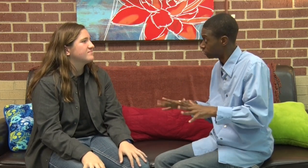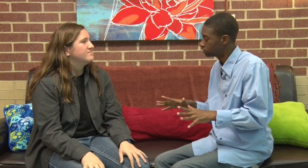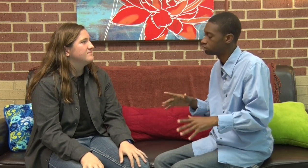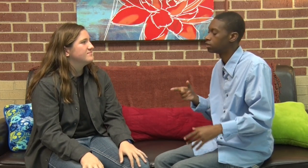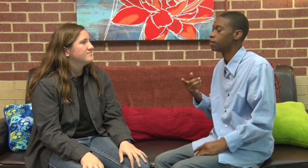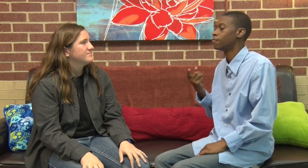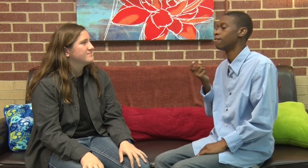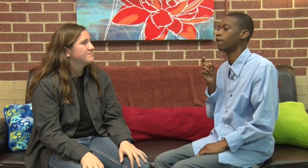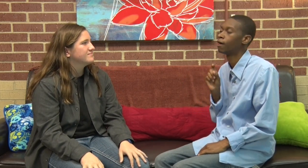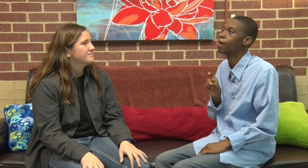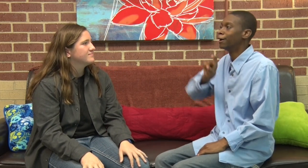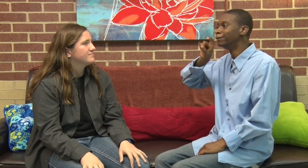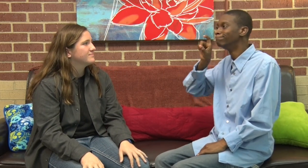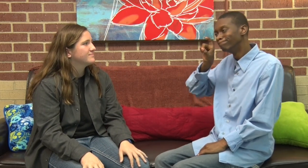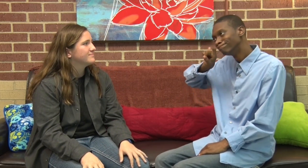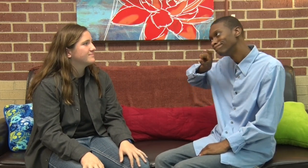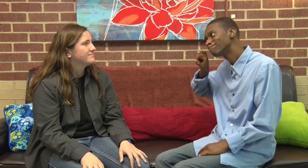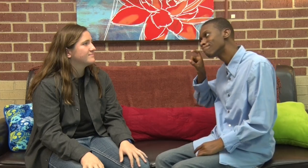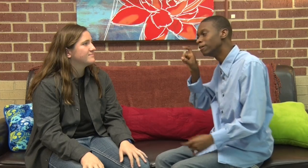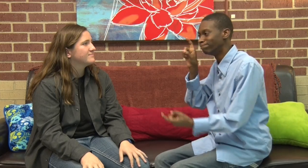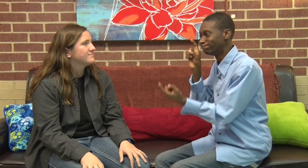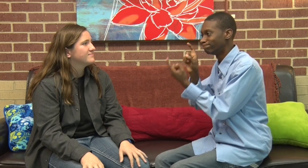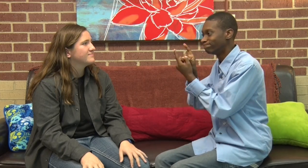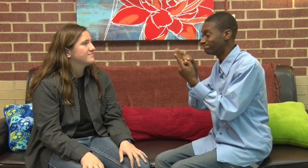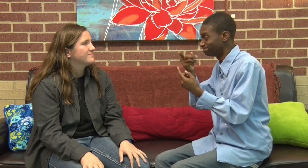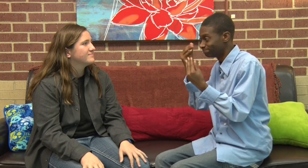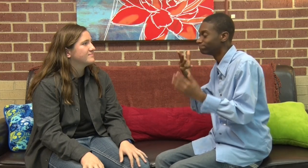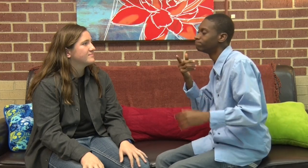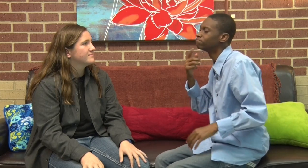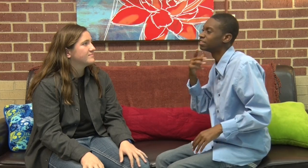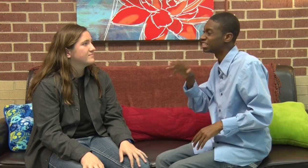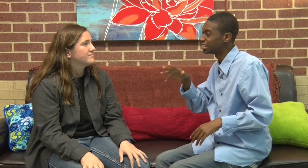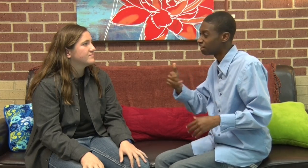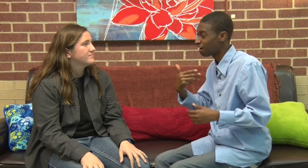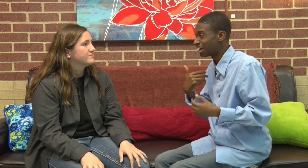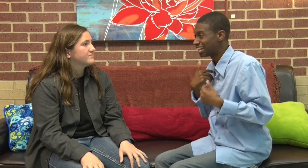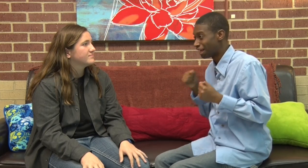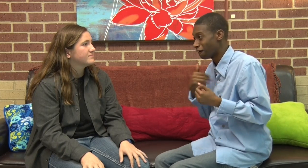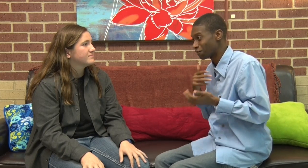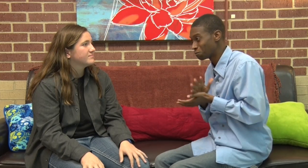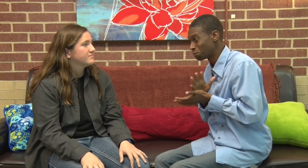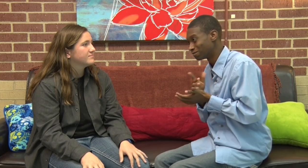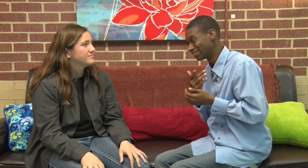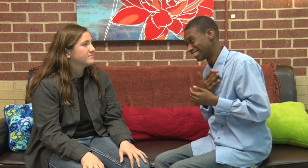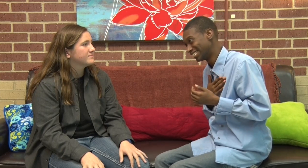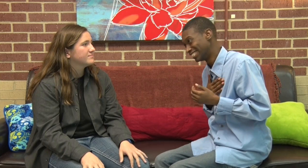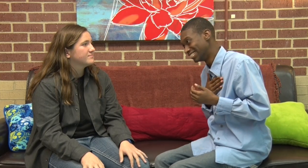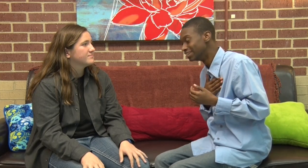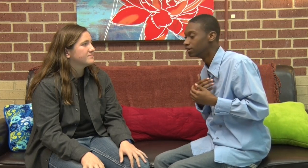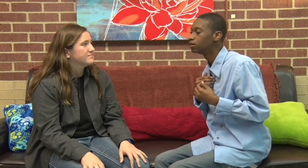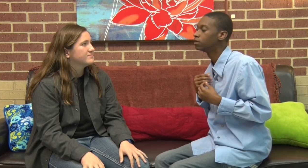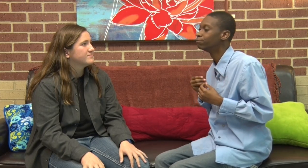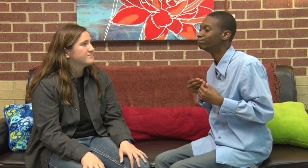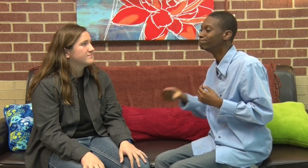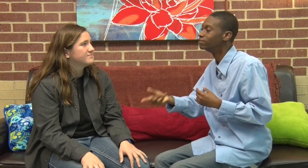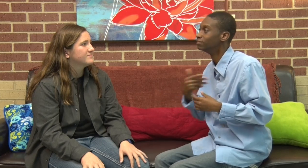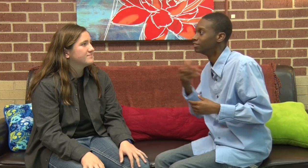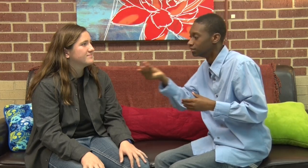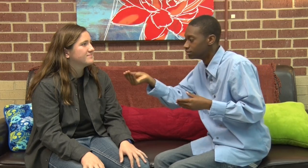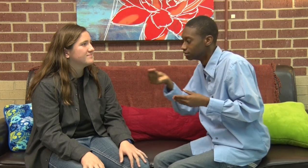And when school was over, Andrew got up out of his seat and met the teacher and said, "Can I have my paper back?"